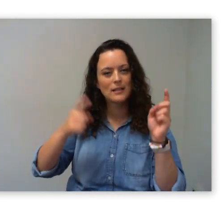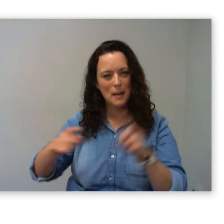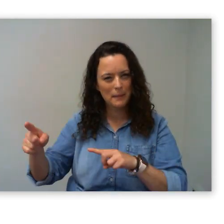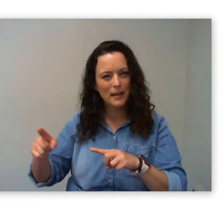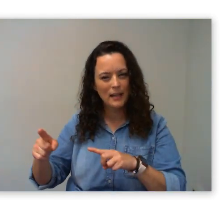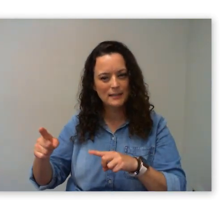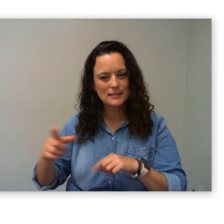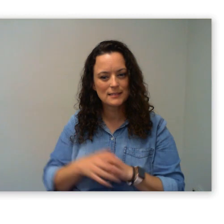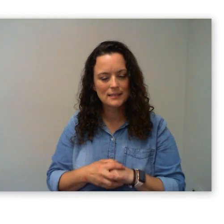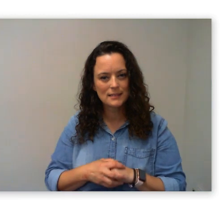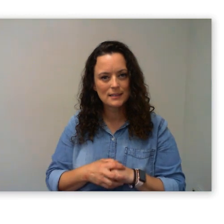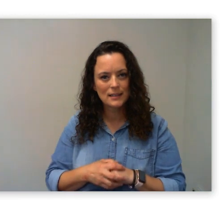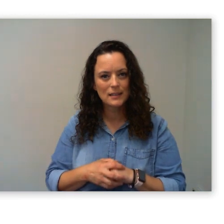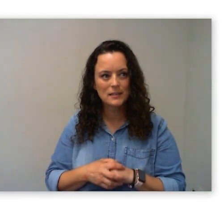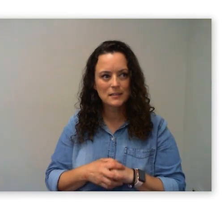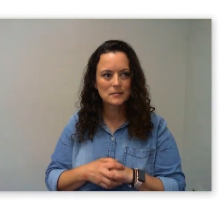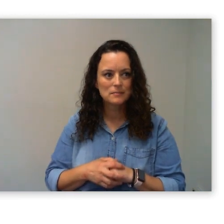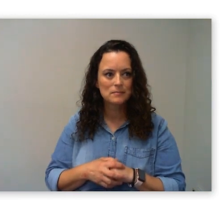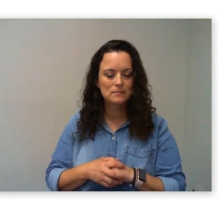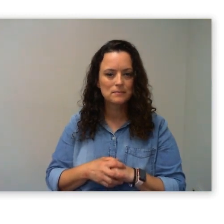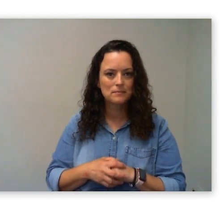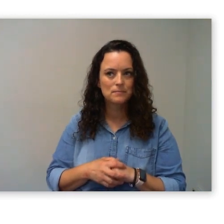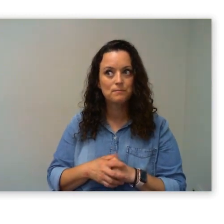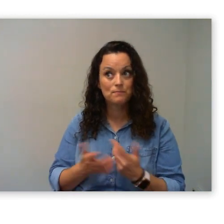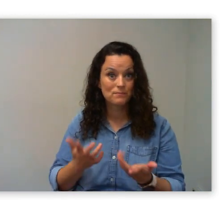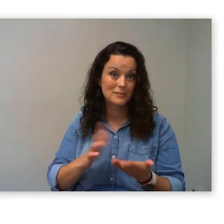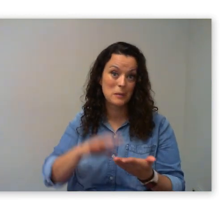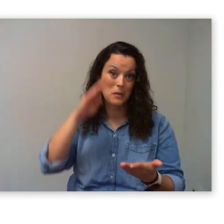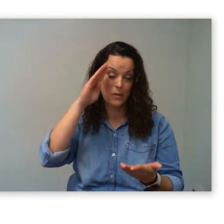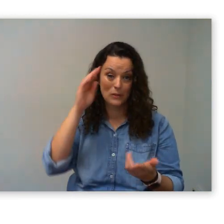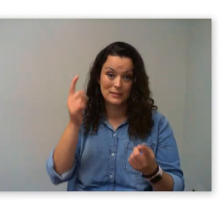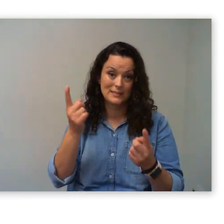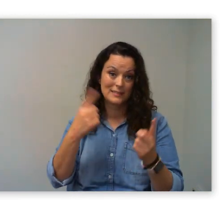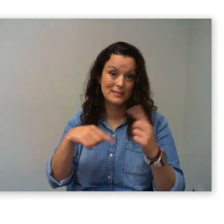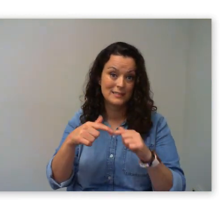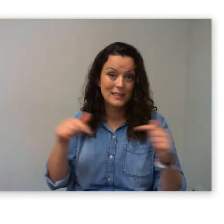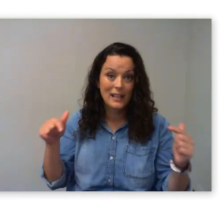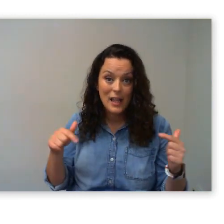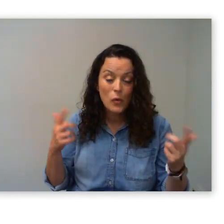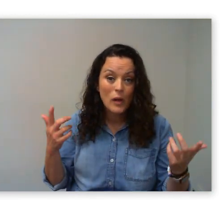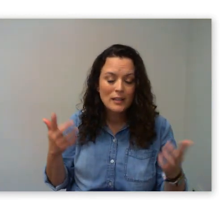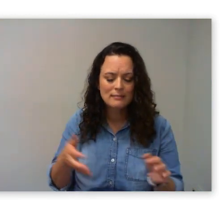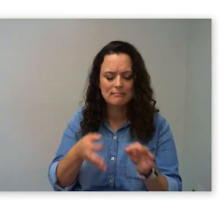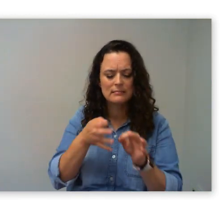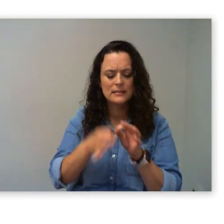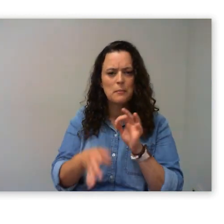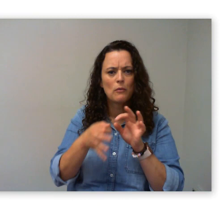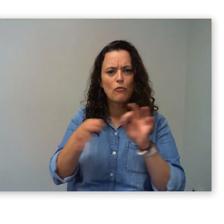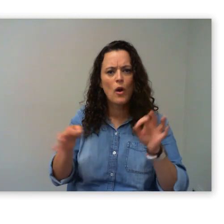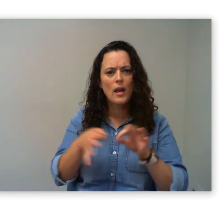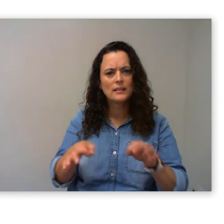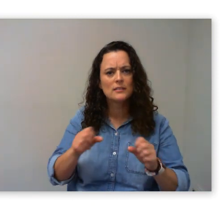and learning sign language there's a lot of simple phrases you can learn and there's